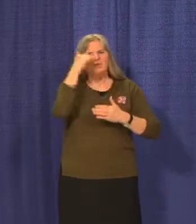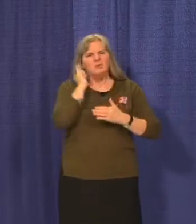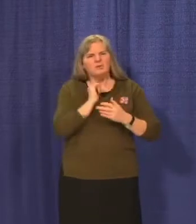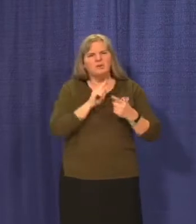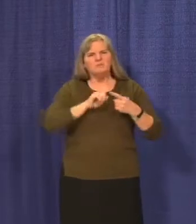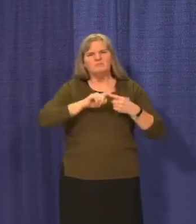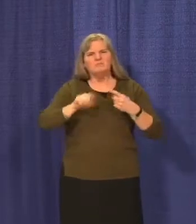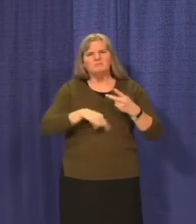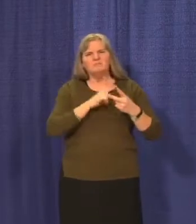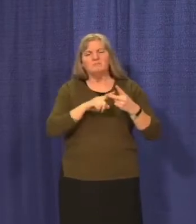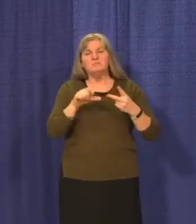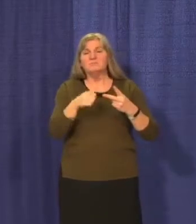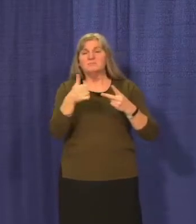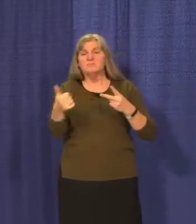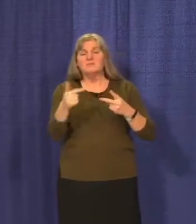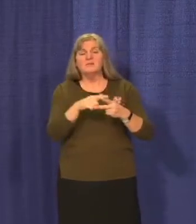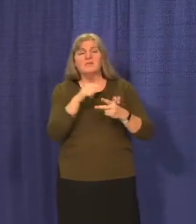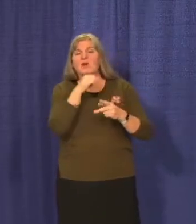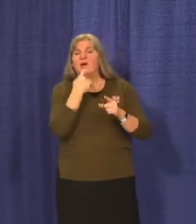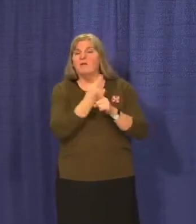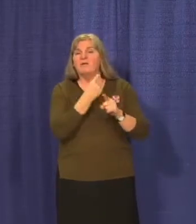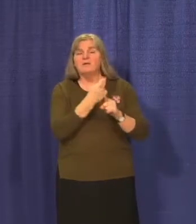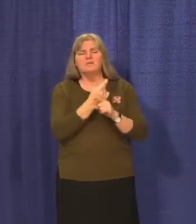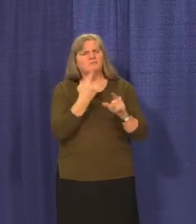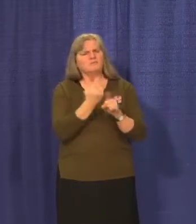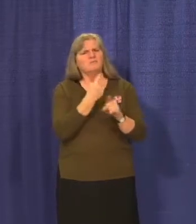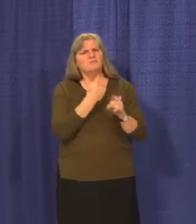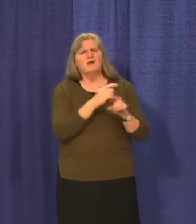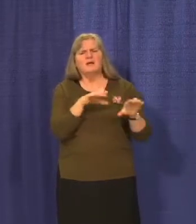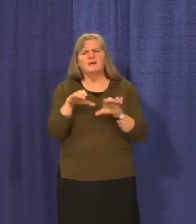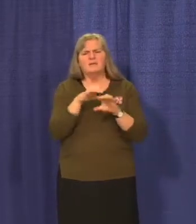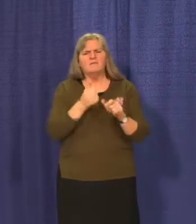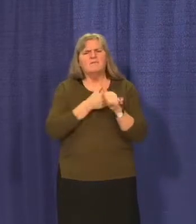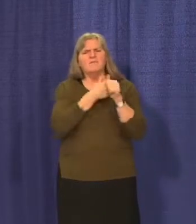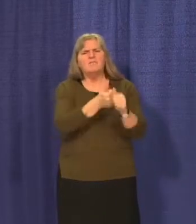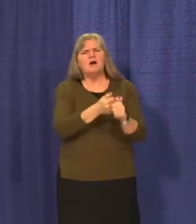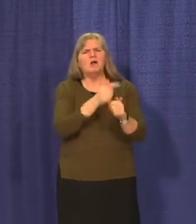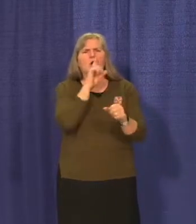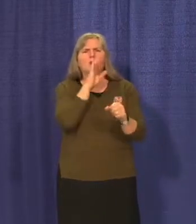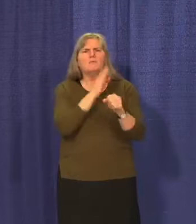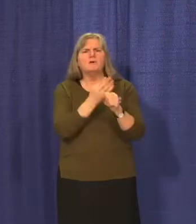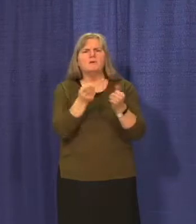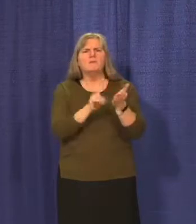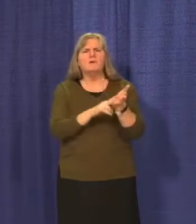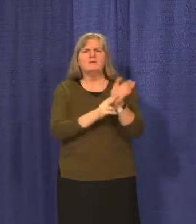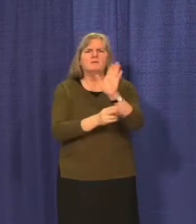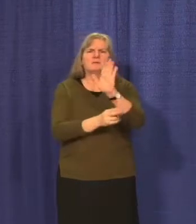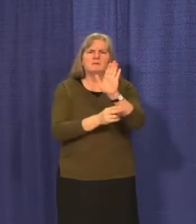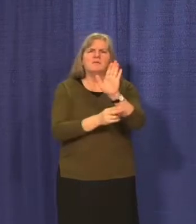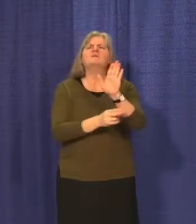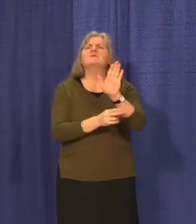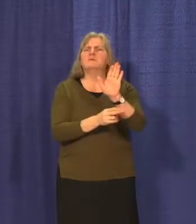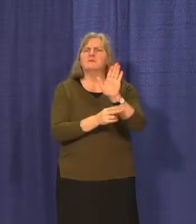into the territory, and failure to behave in a manner consistent with the declaration provided